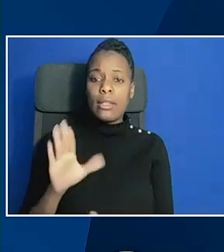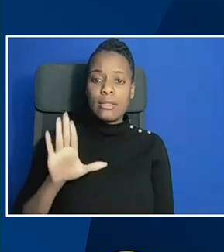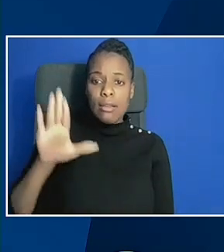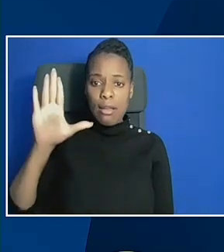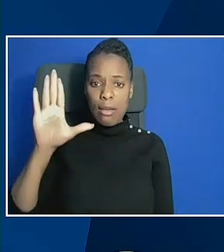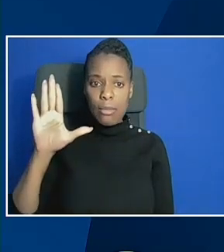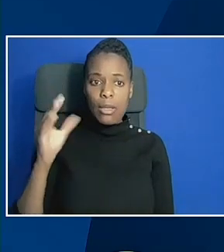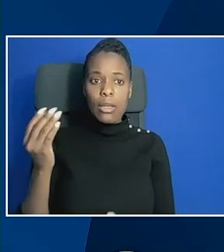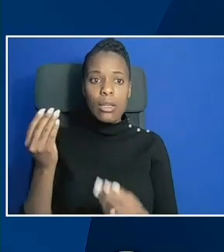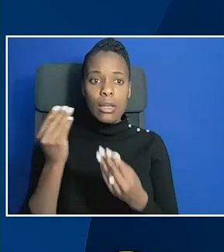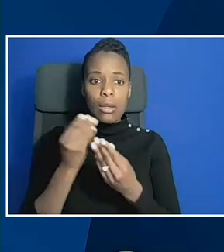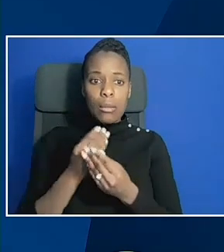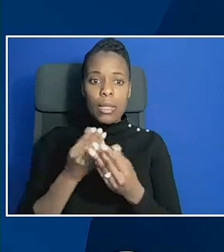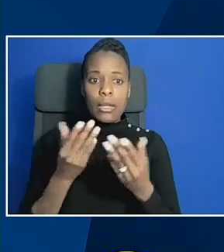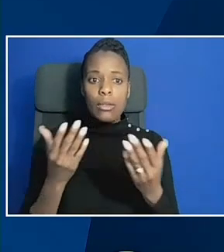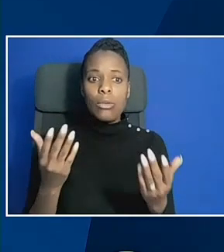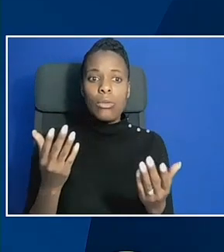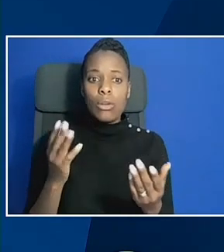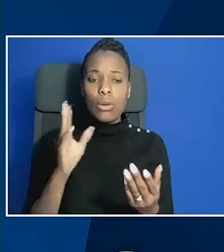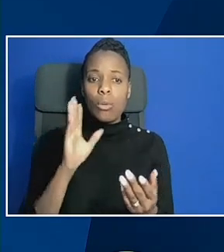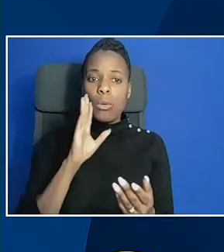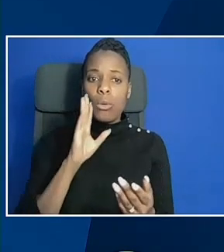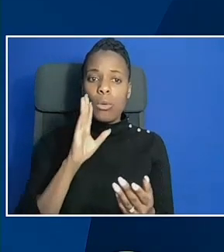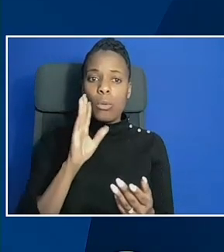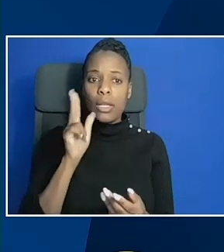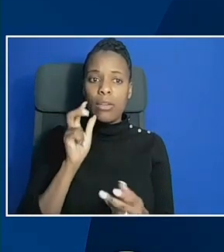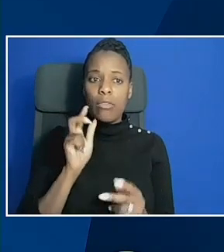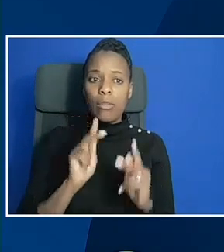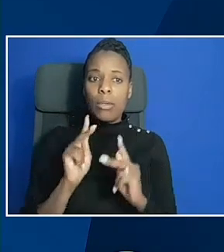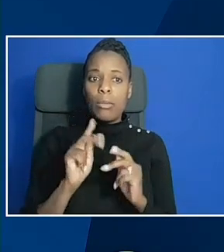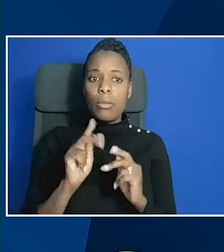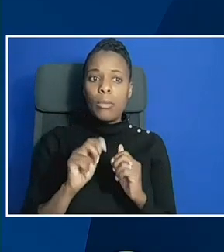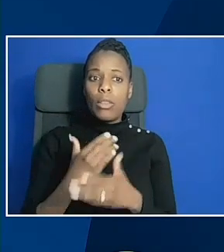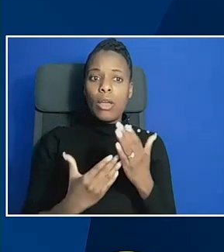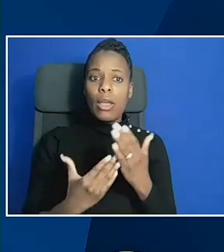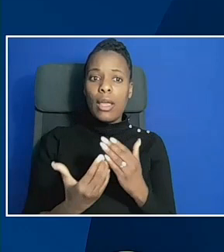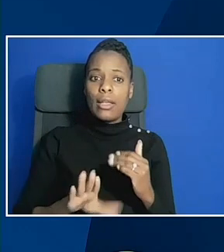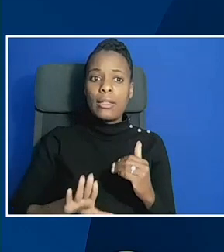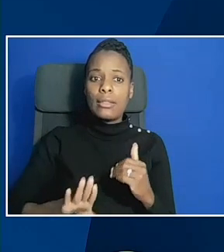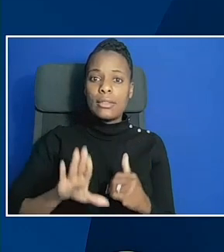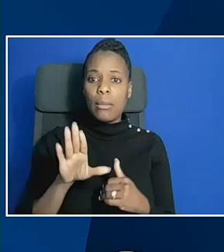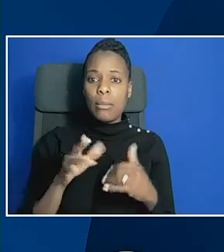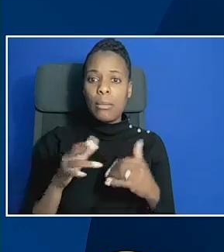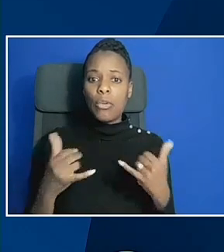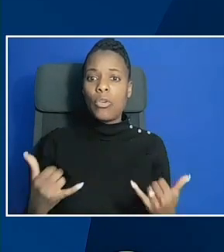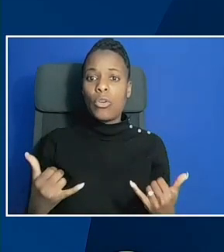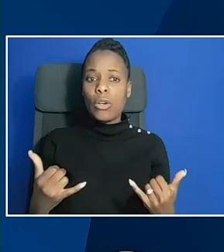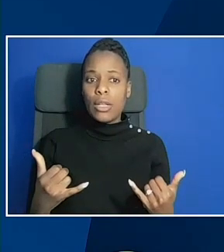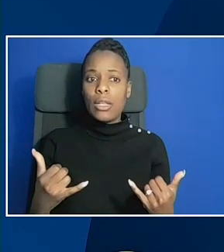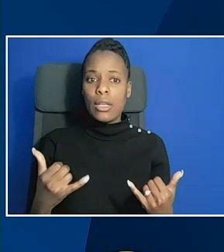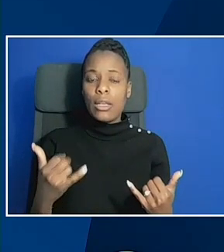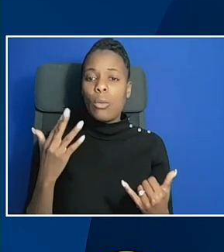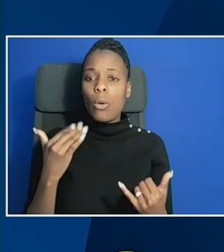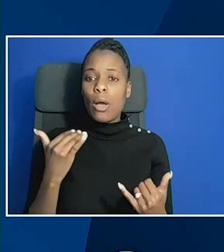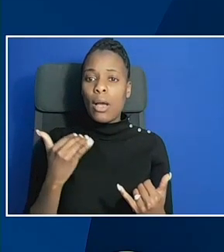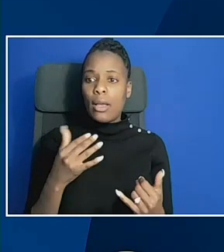we're going to hear from those who have their hands up. They're currently raised because we're approaching the lunch break at noon.